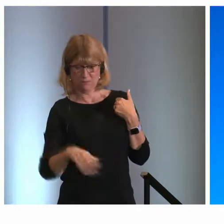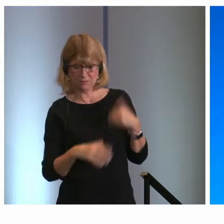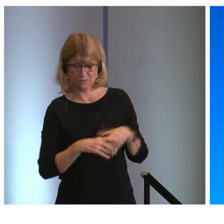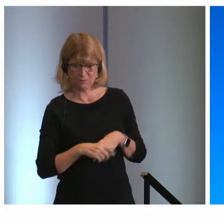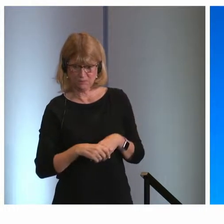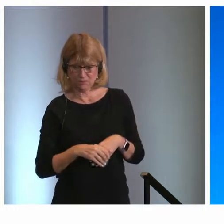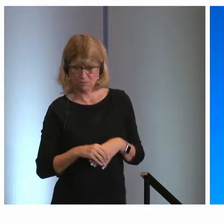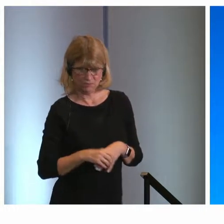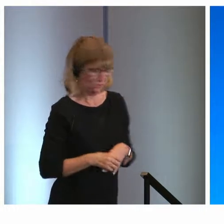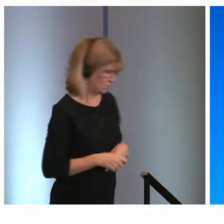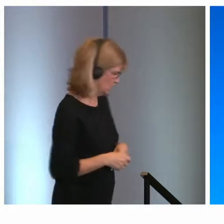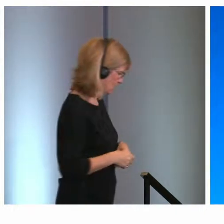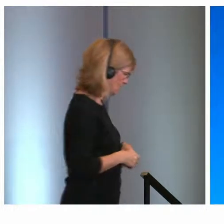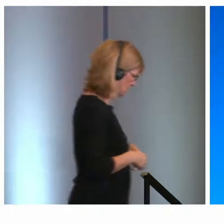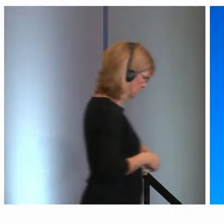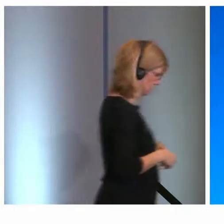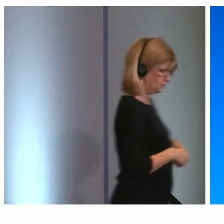everybody as you'll see has disabilities.